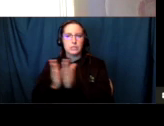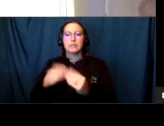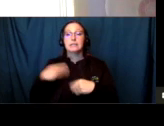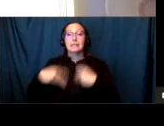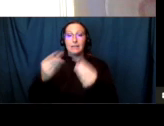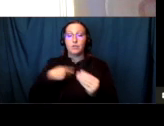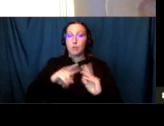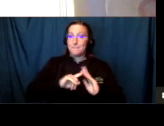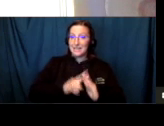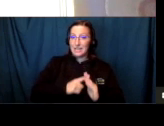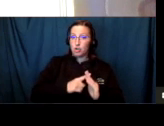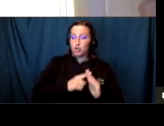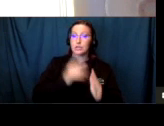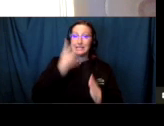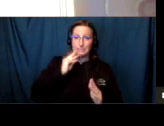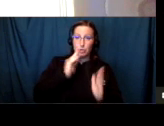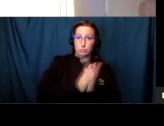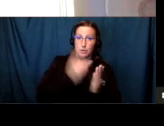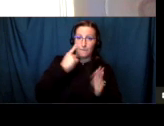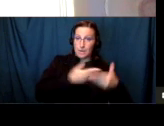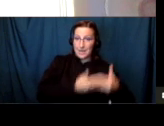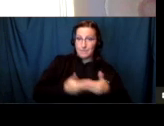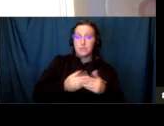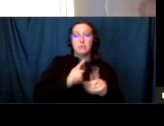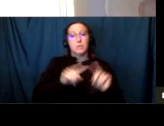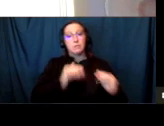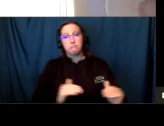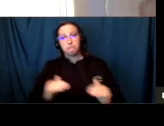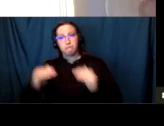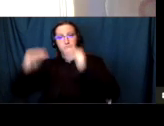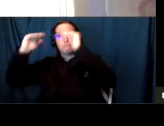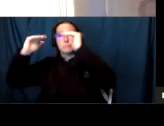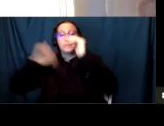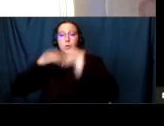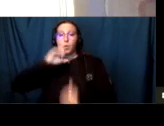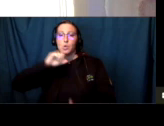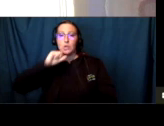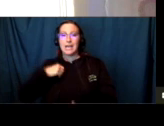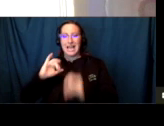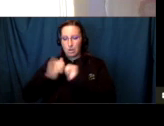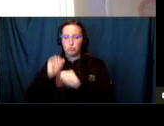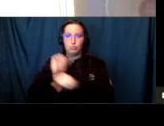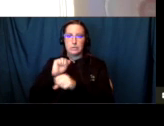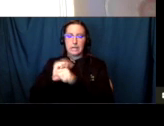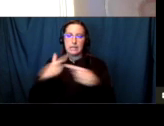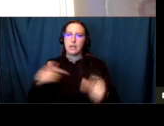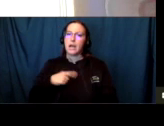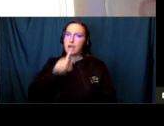for babies and also ones for older kids um on how to work on language. I really enjoy watching those videos and